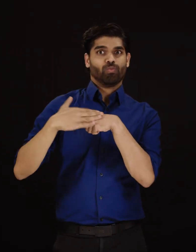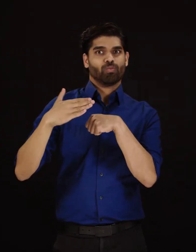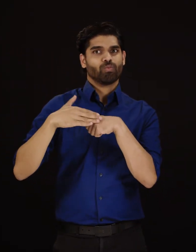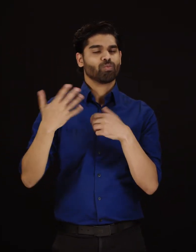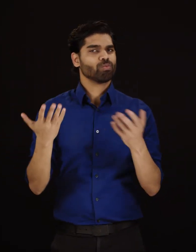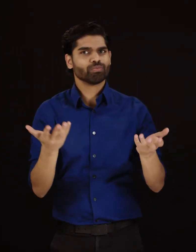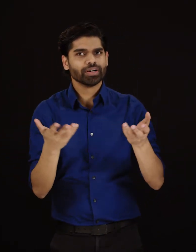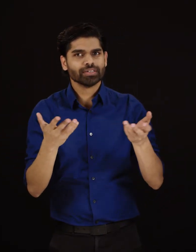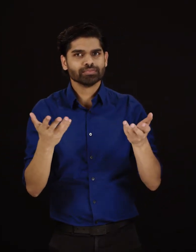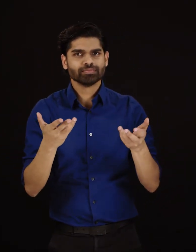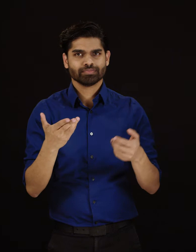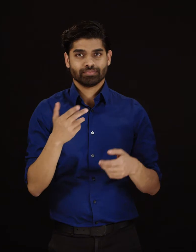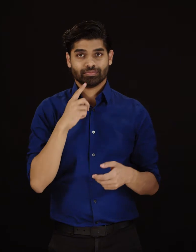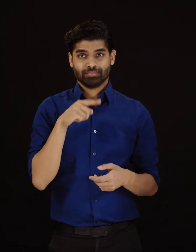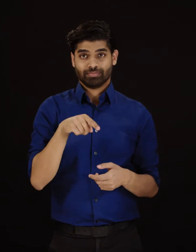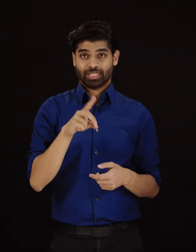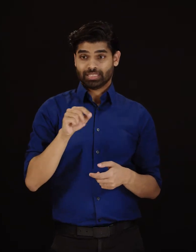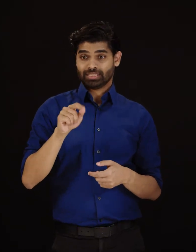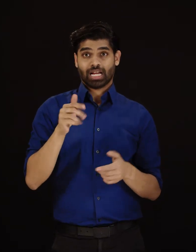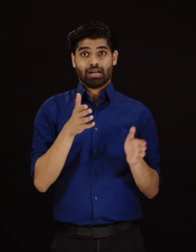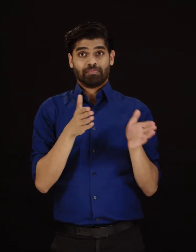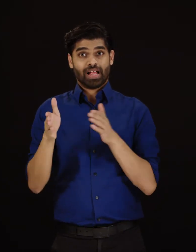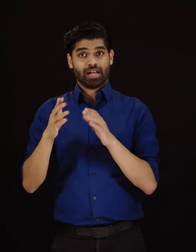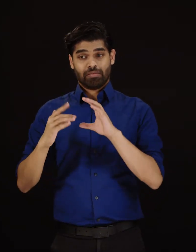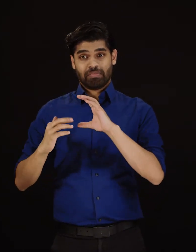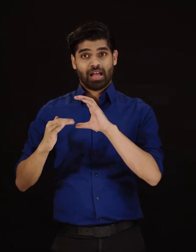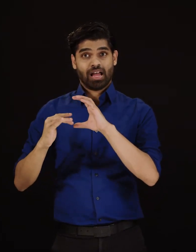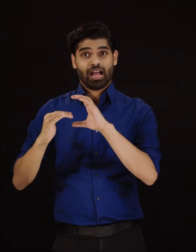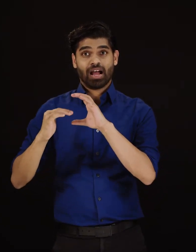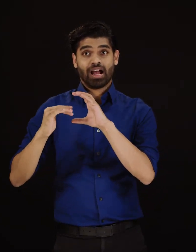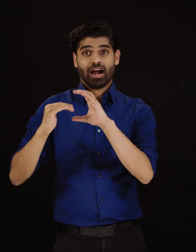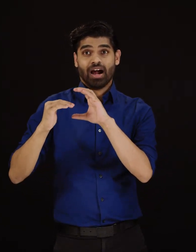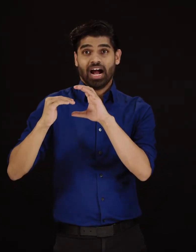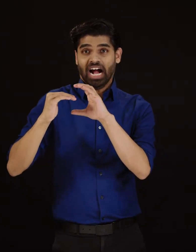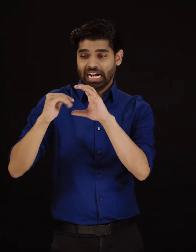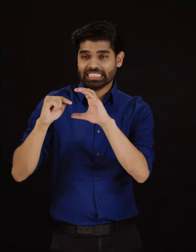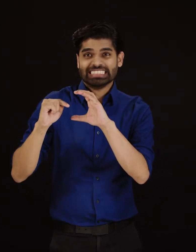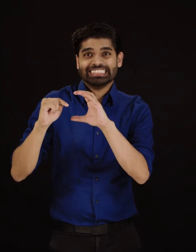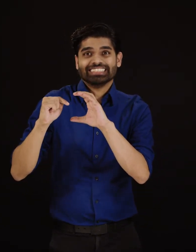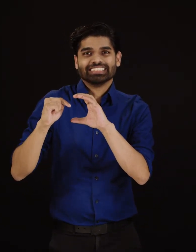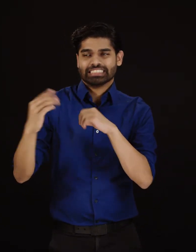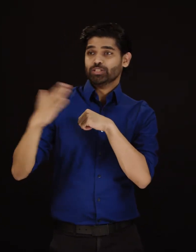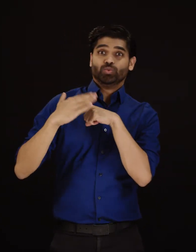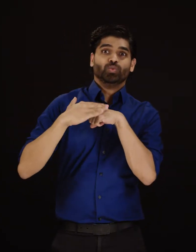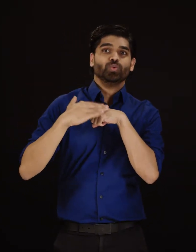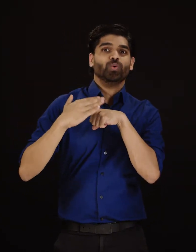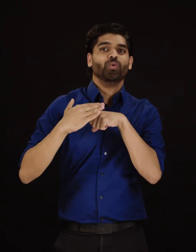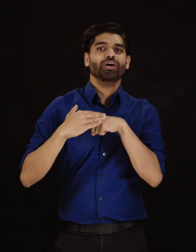The notifications are sent at pre-set intervals, generally before nearing the data limit and then once the data limit